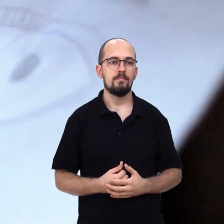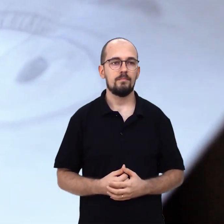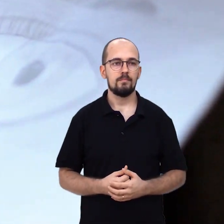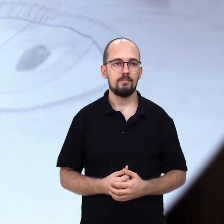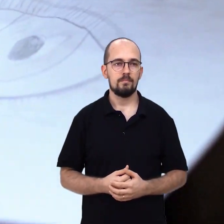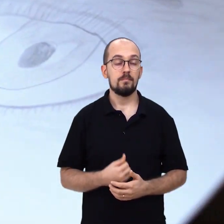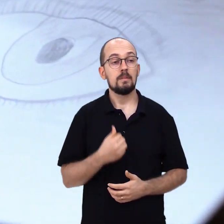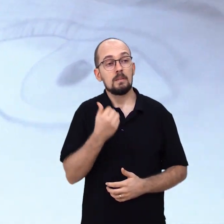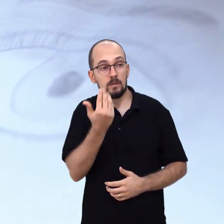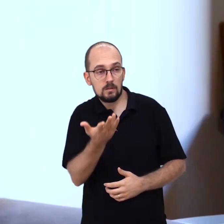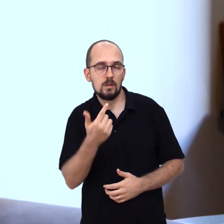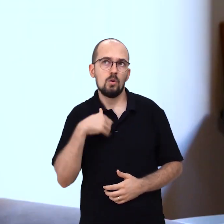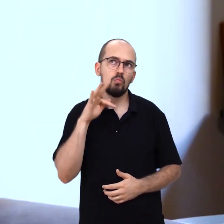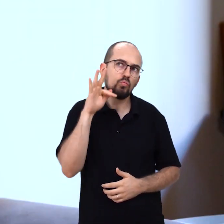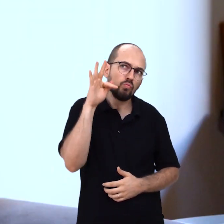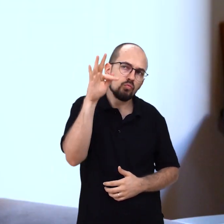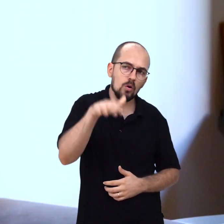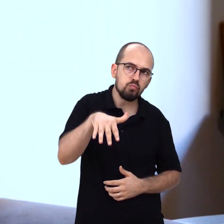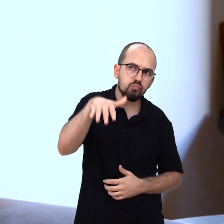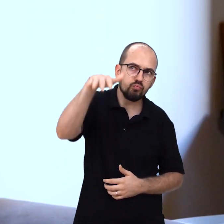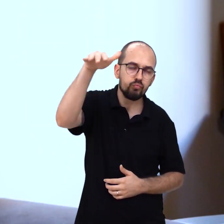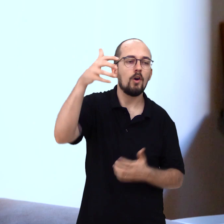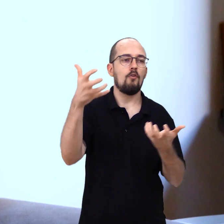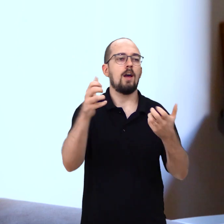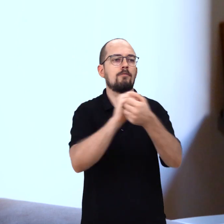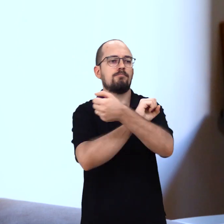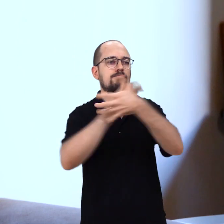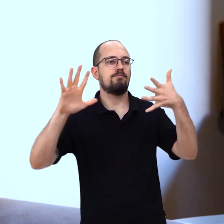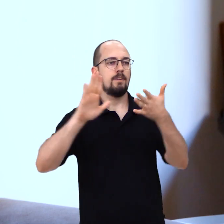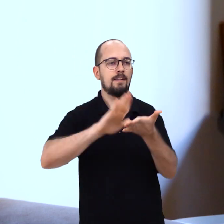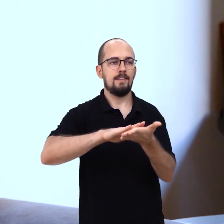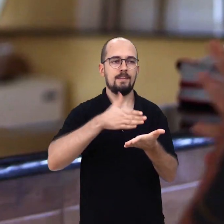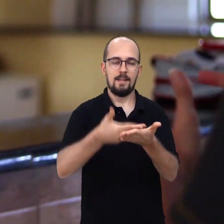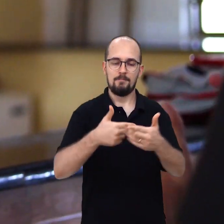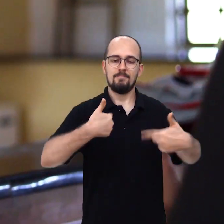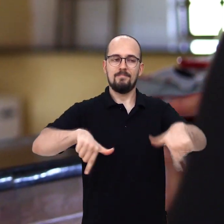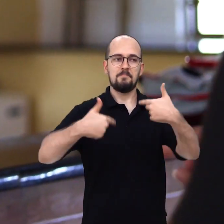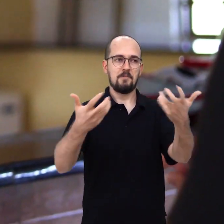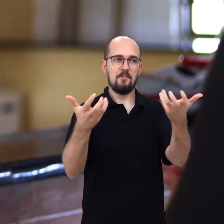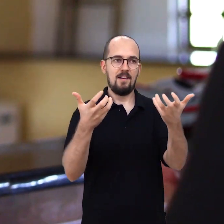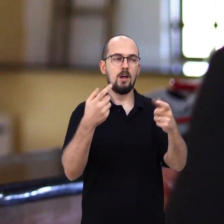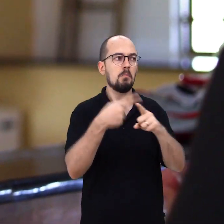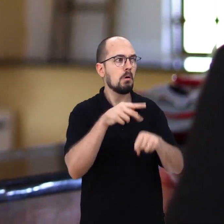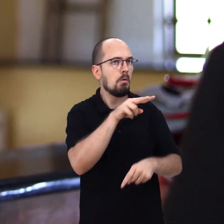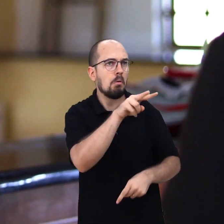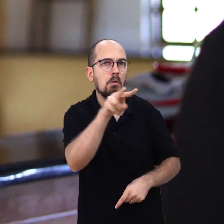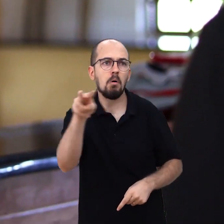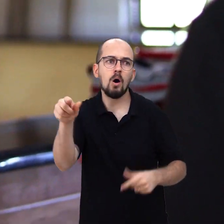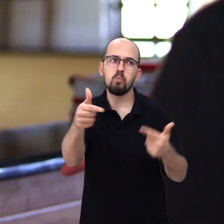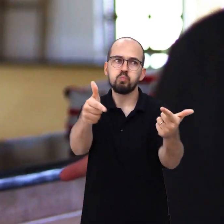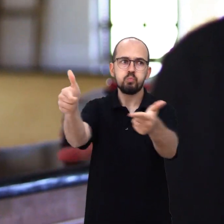And when I grow up, I want to be a Brazilian Sign Language interpreter because I like it a lot. Not every place has an interpreter